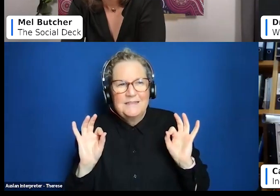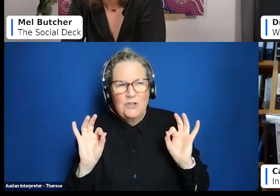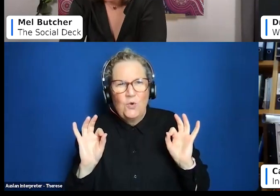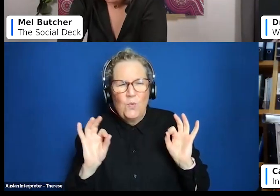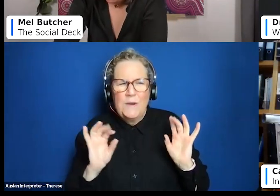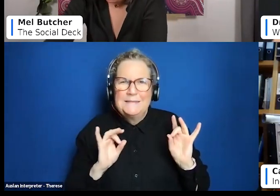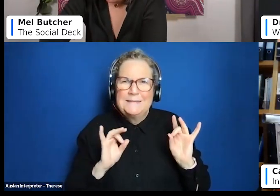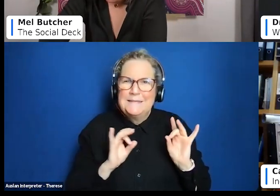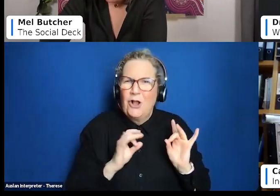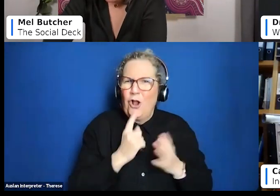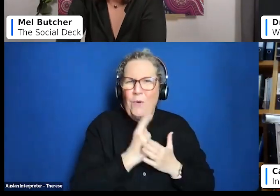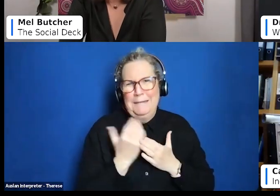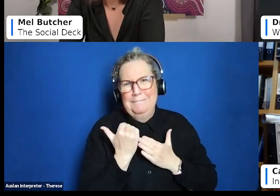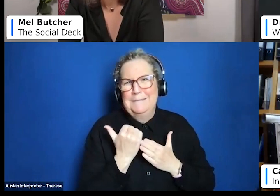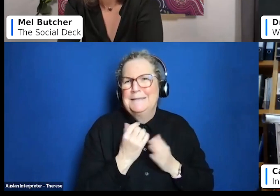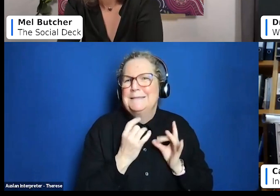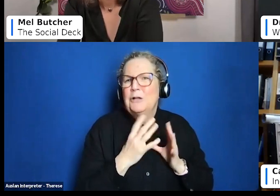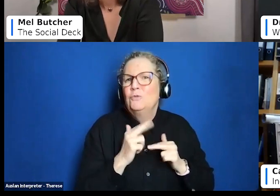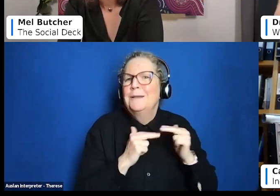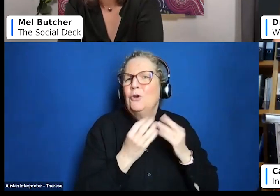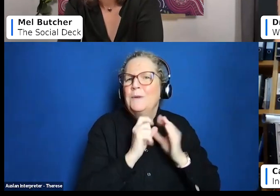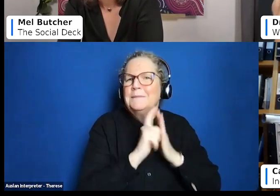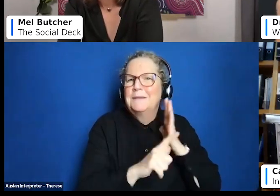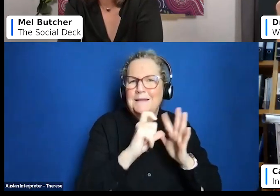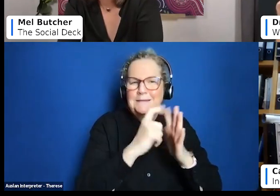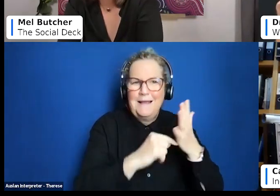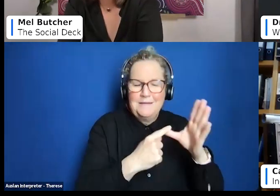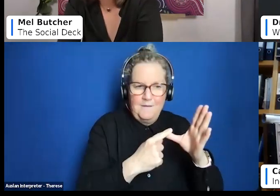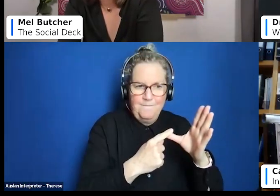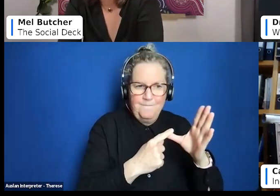We've got the disability data and what we then need to do is saying, look,